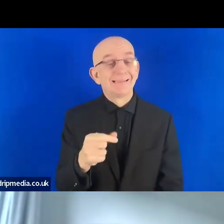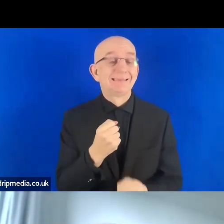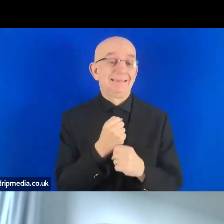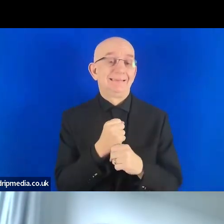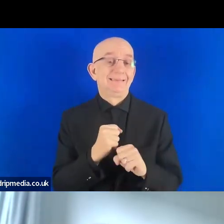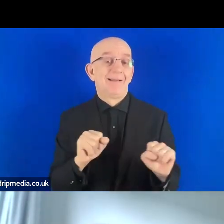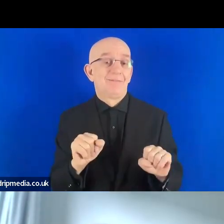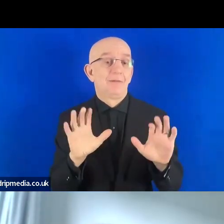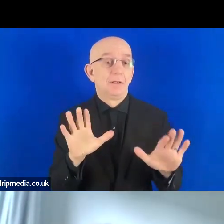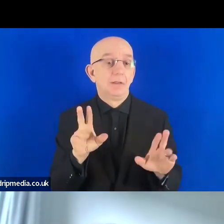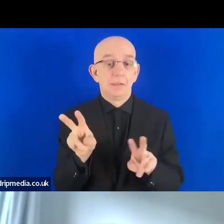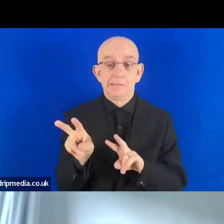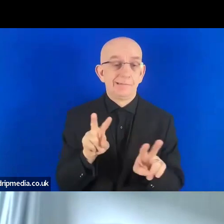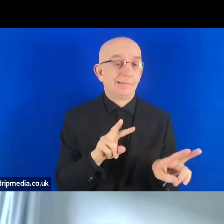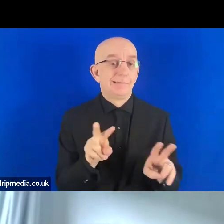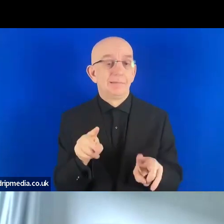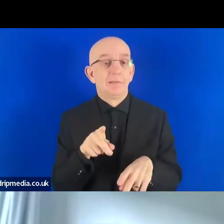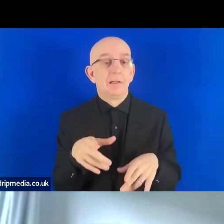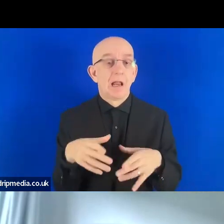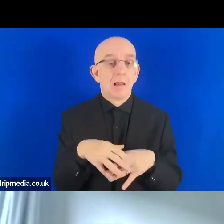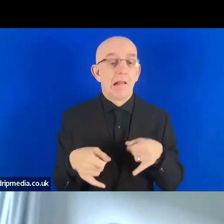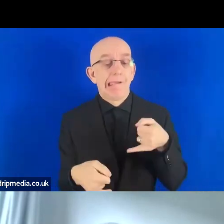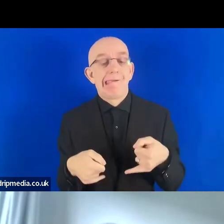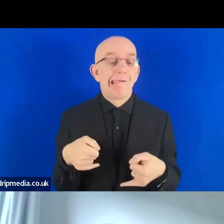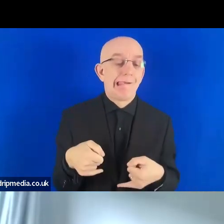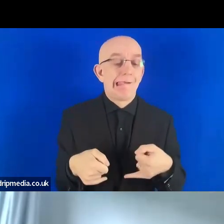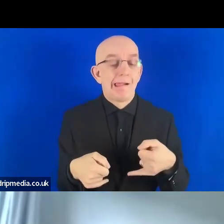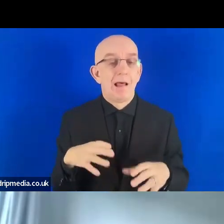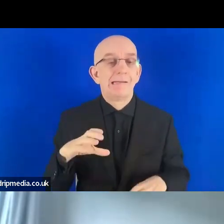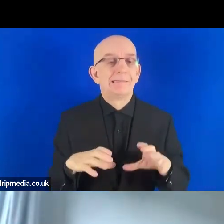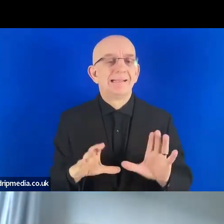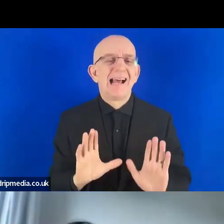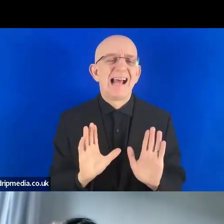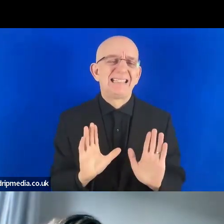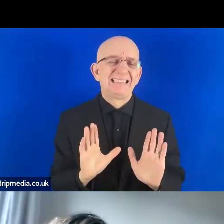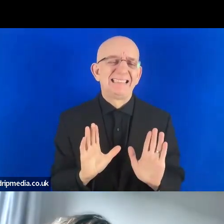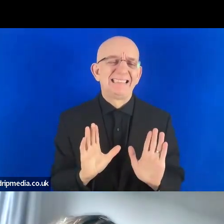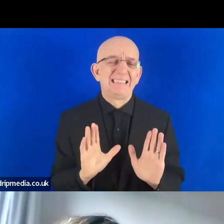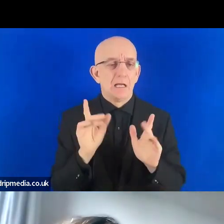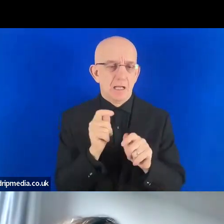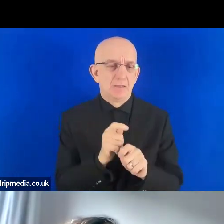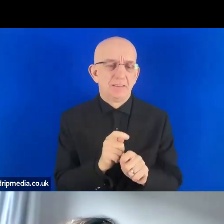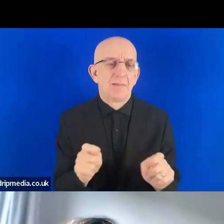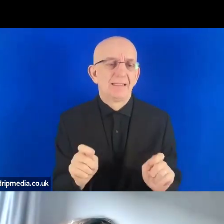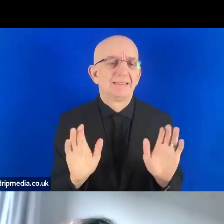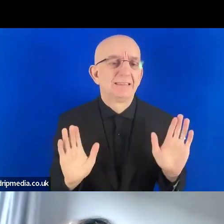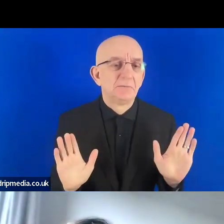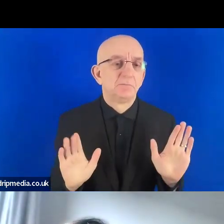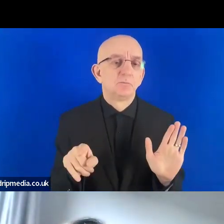Let me, thank us just to go through this slide, because I think our time is running out. So thanks. Yeah.